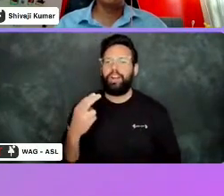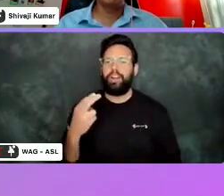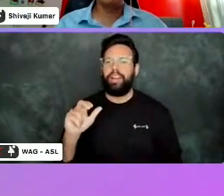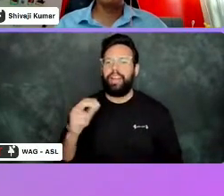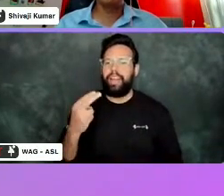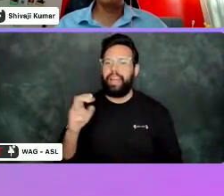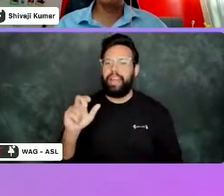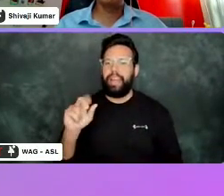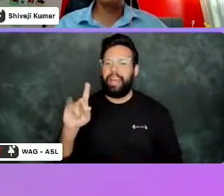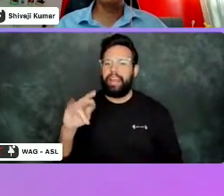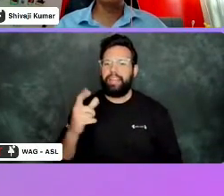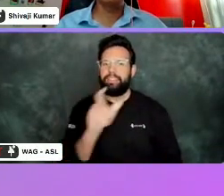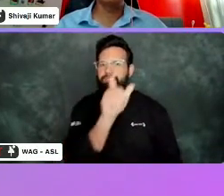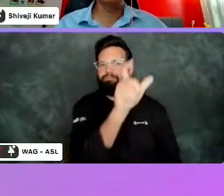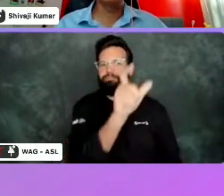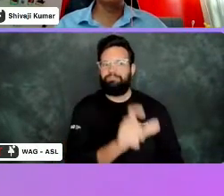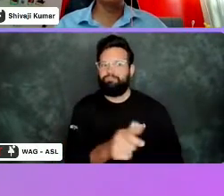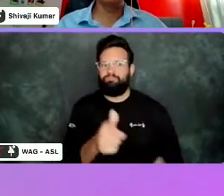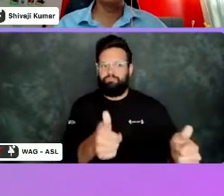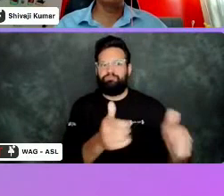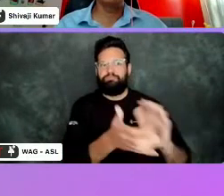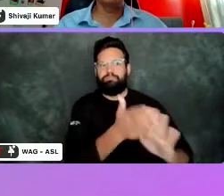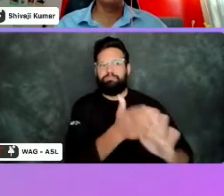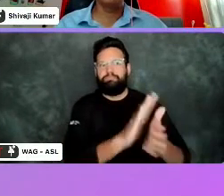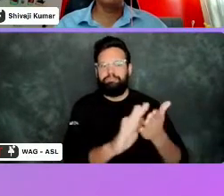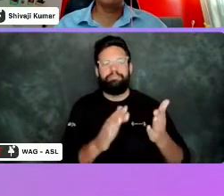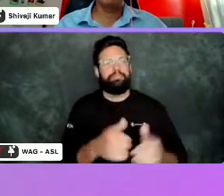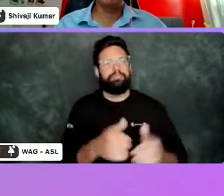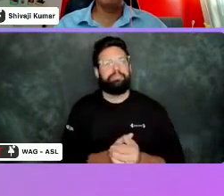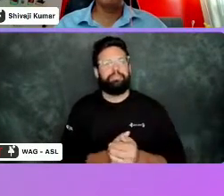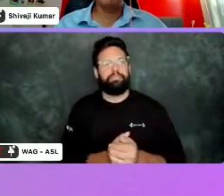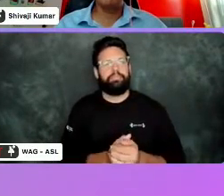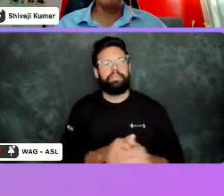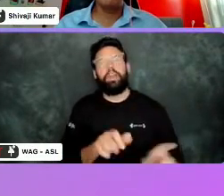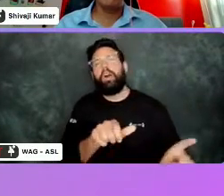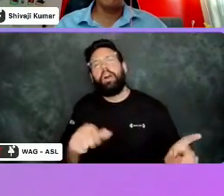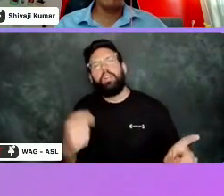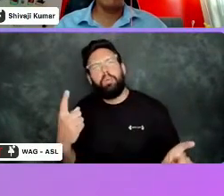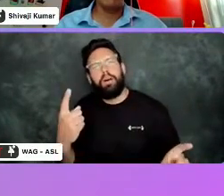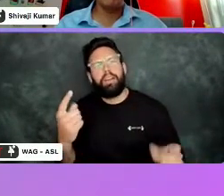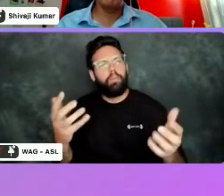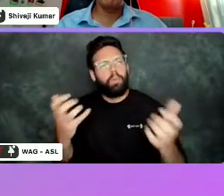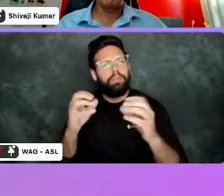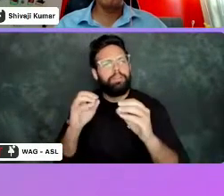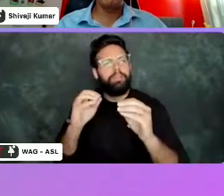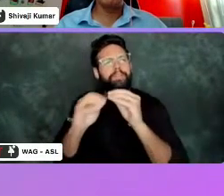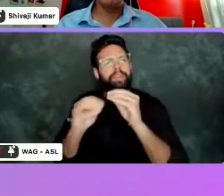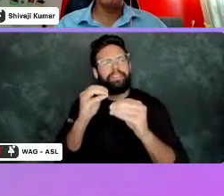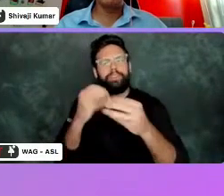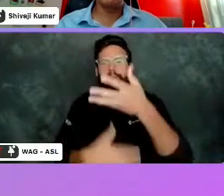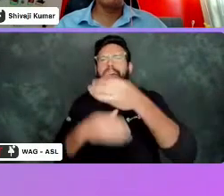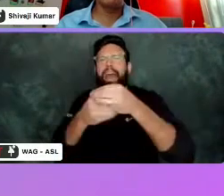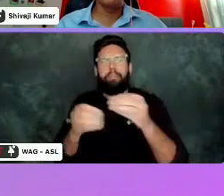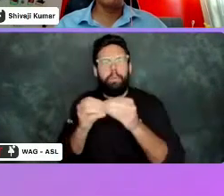There's one heading that I want to fix, remember, to make the heading more descriptive. This Week doesn't quite cut it.